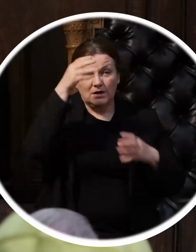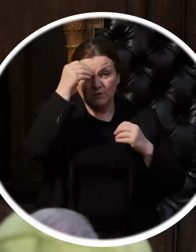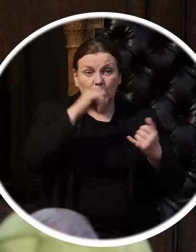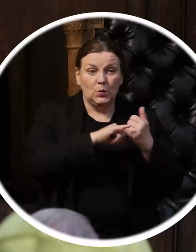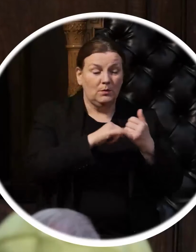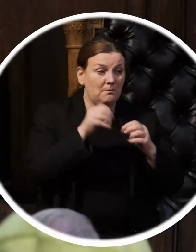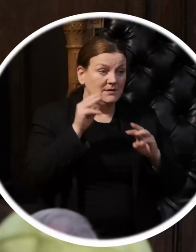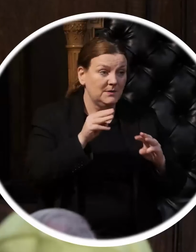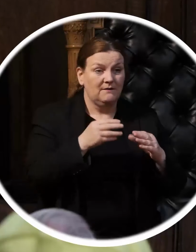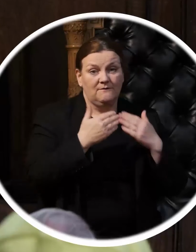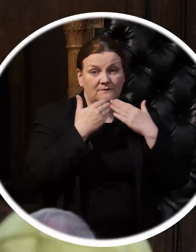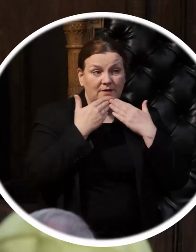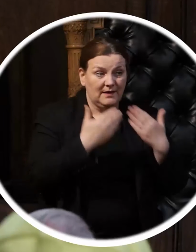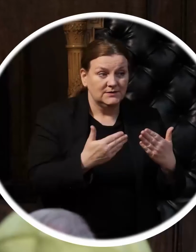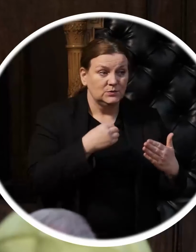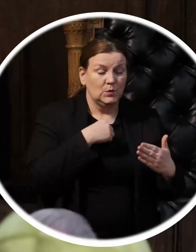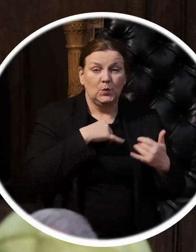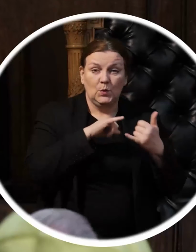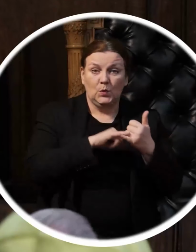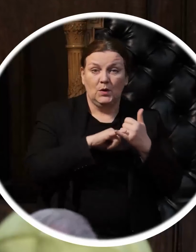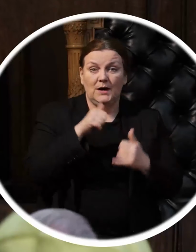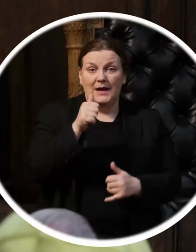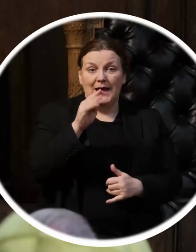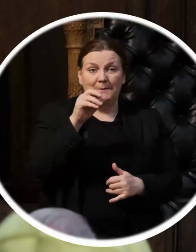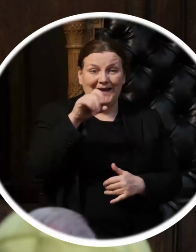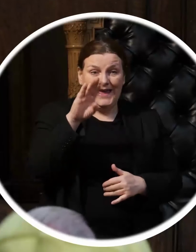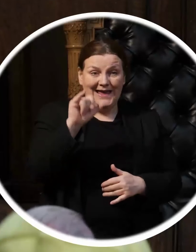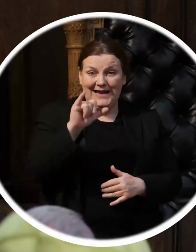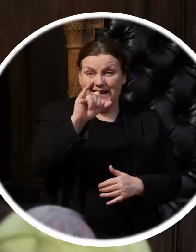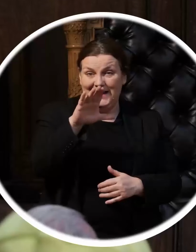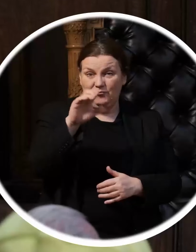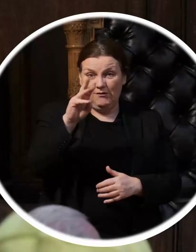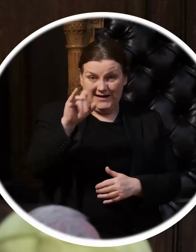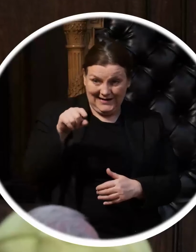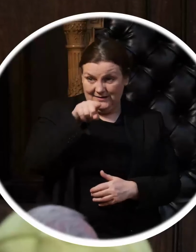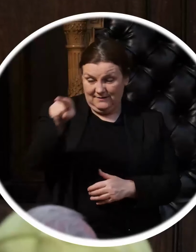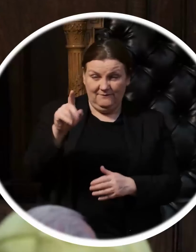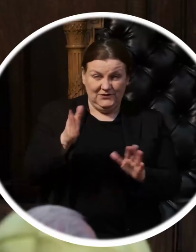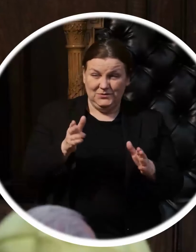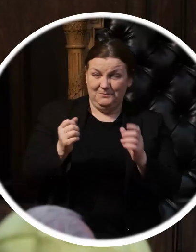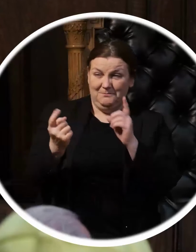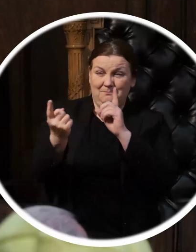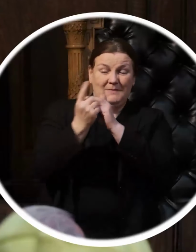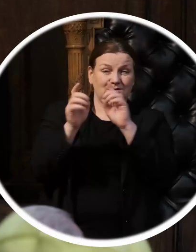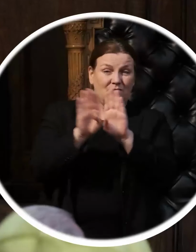Firstly, a huge thanks to my colleague Abigail O'Reilly whom you'll have met at the door, for her hard work in helping to organise the series.